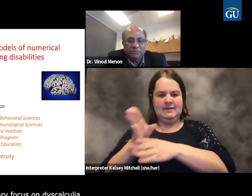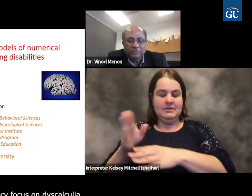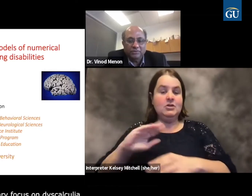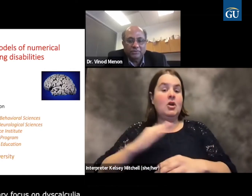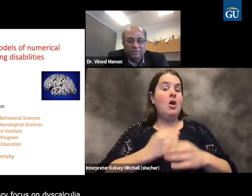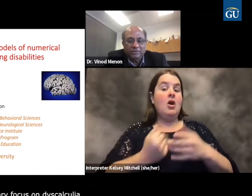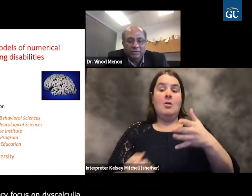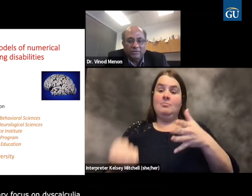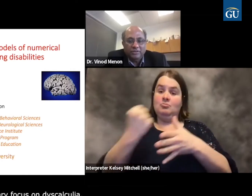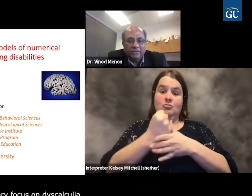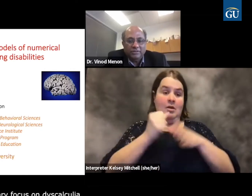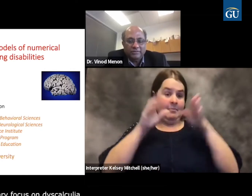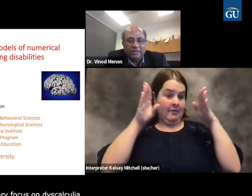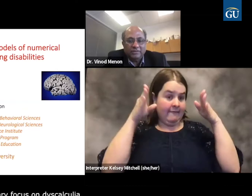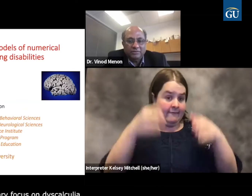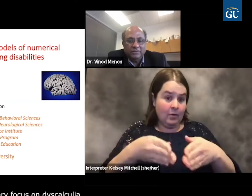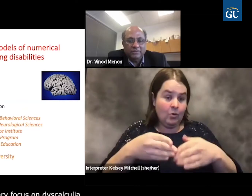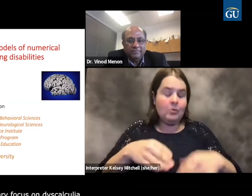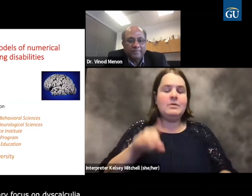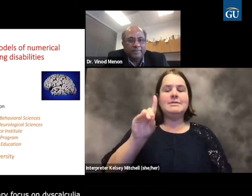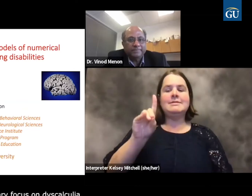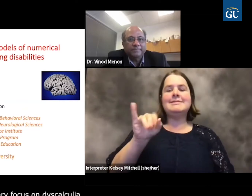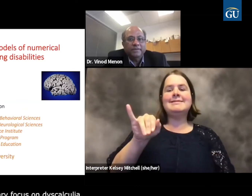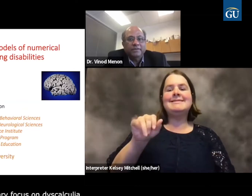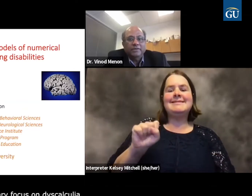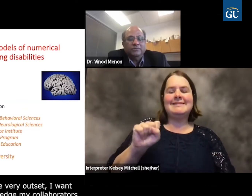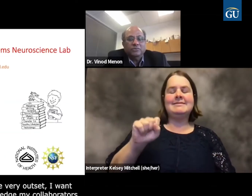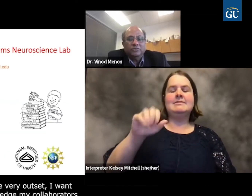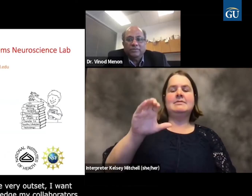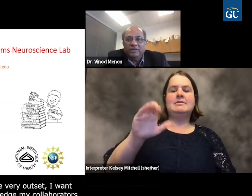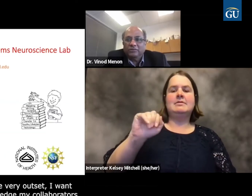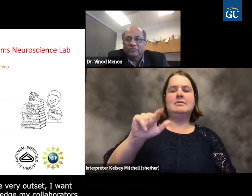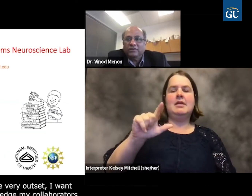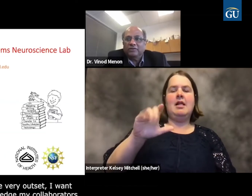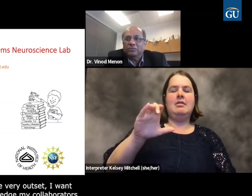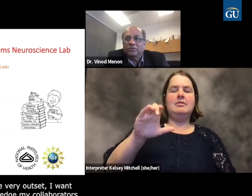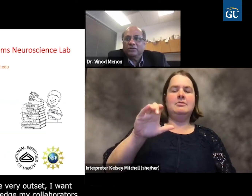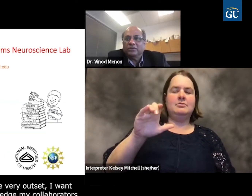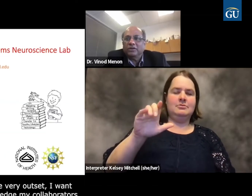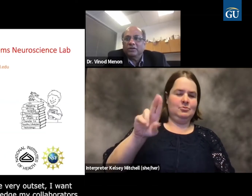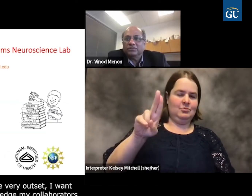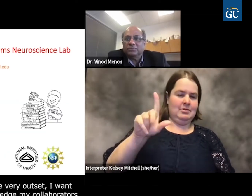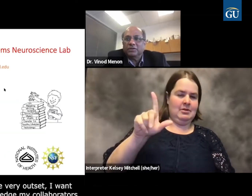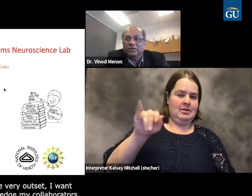with a primary focus on this calculator